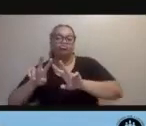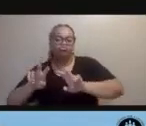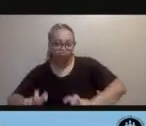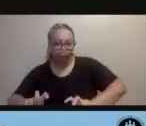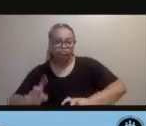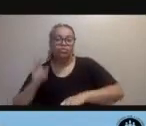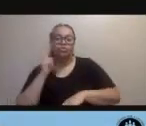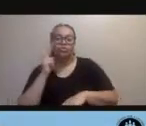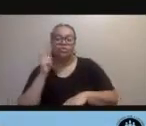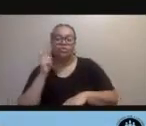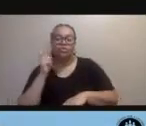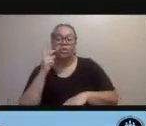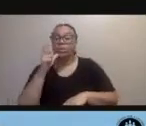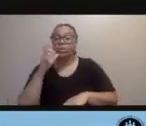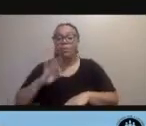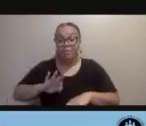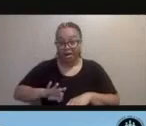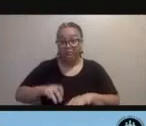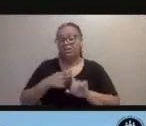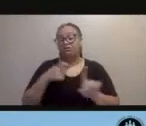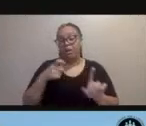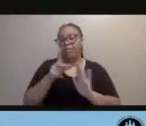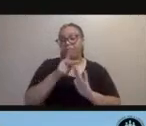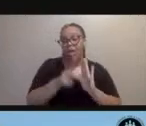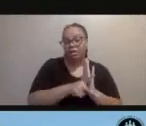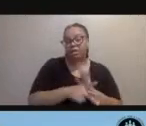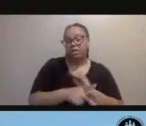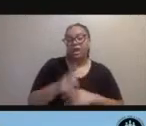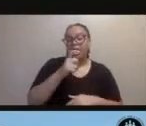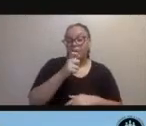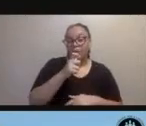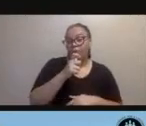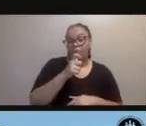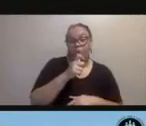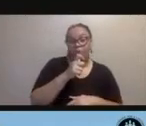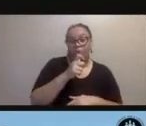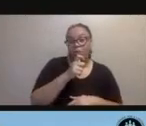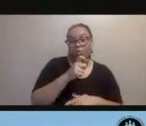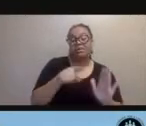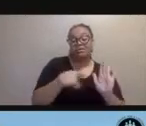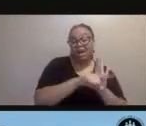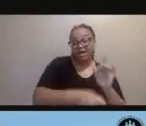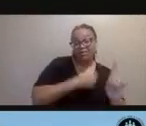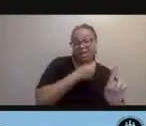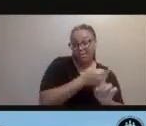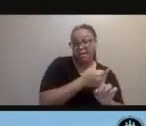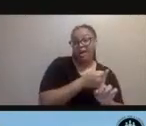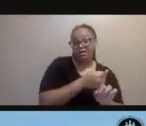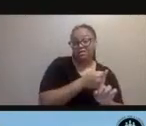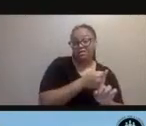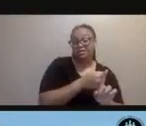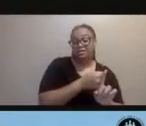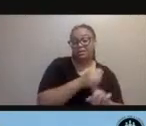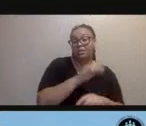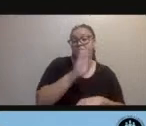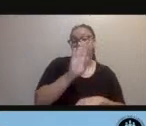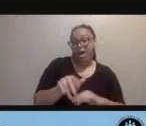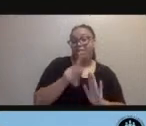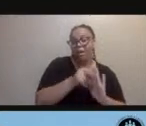THAT ARE IMPACTING OUR STUDENTS.